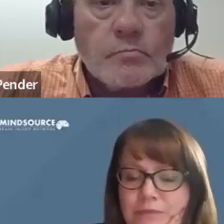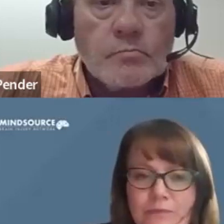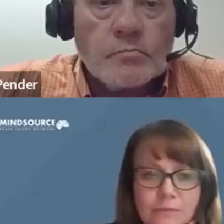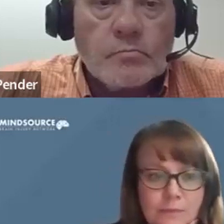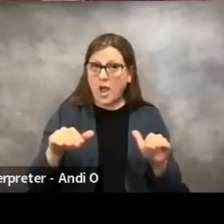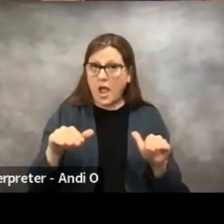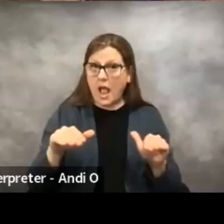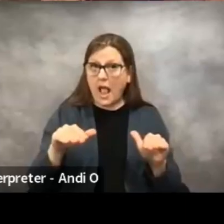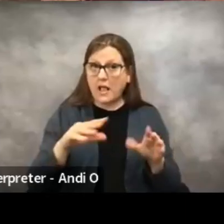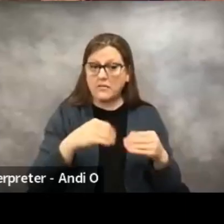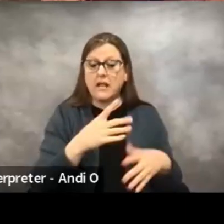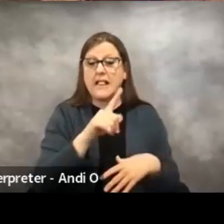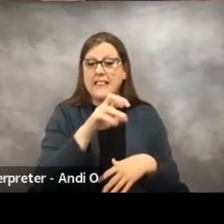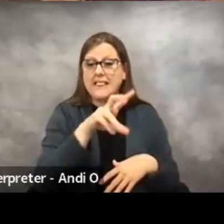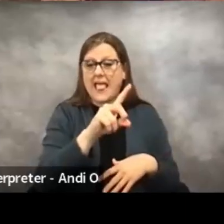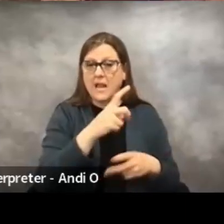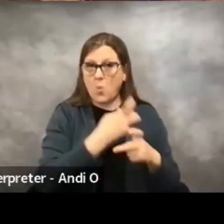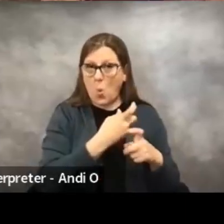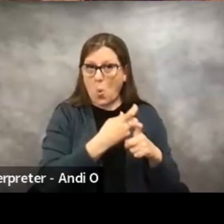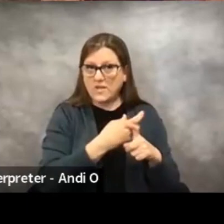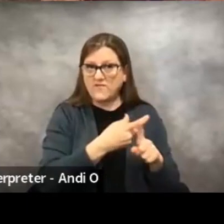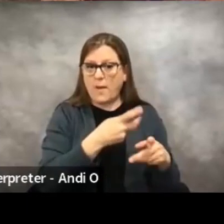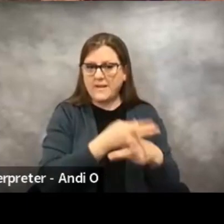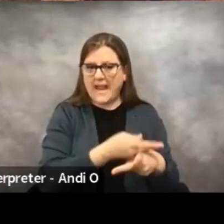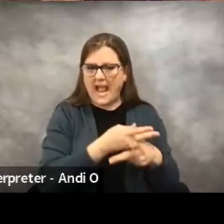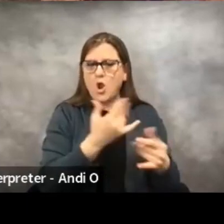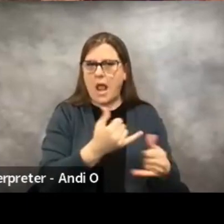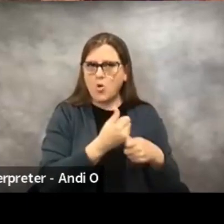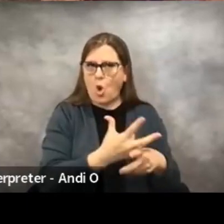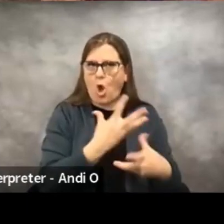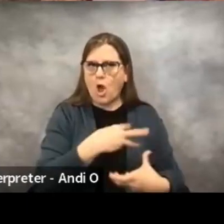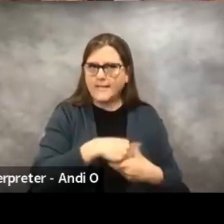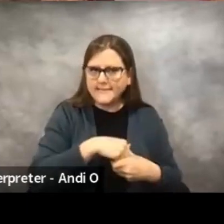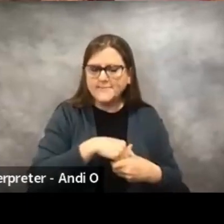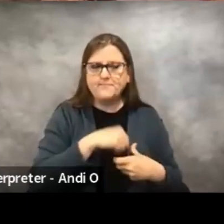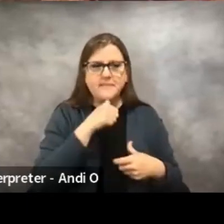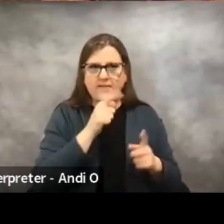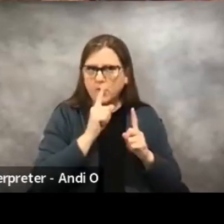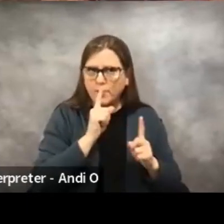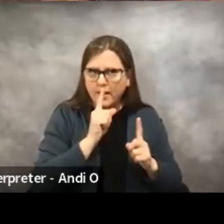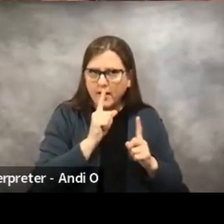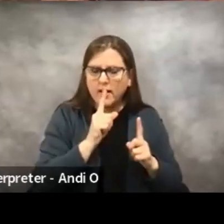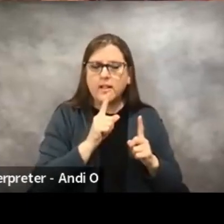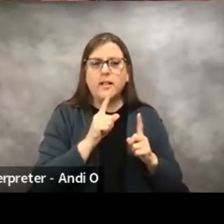poisoned in daycare, and now he has autism nonverbal and has been diagnosed with Pica, is